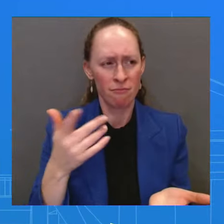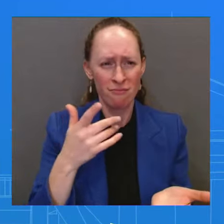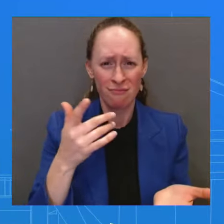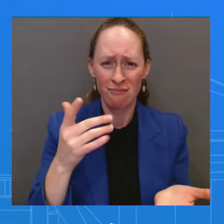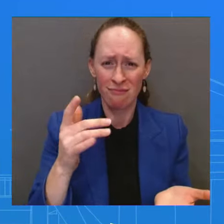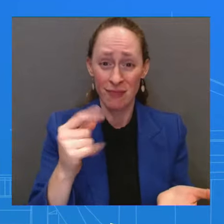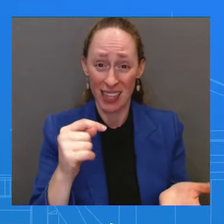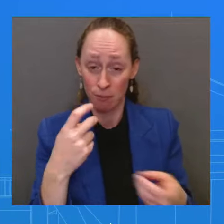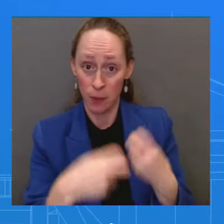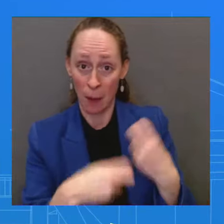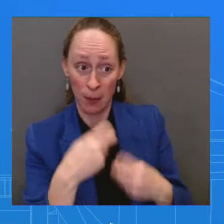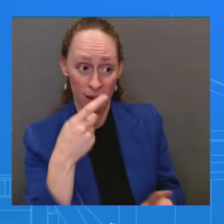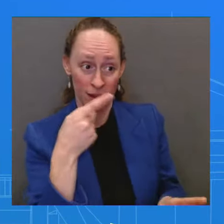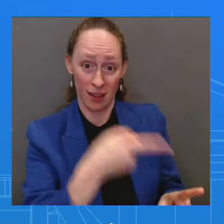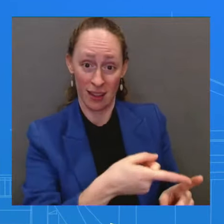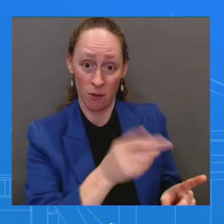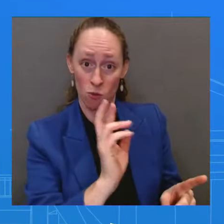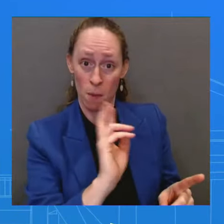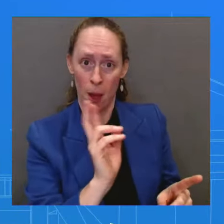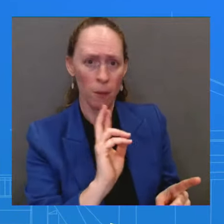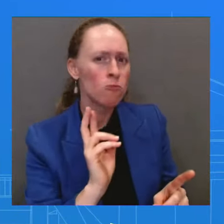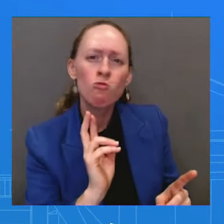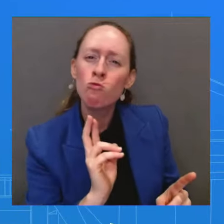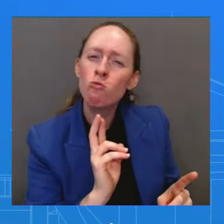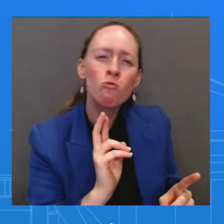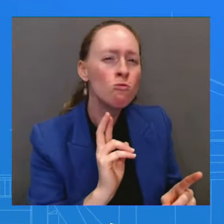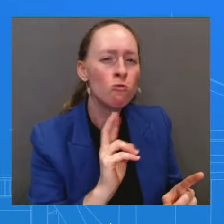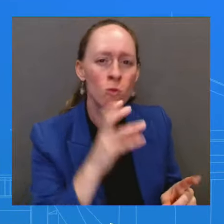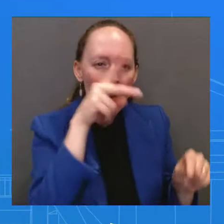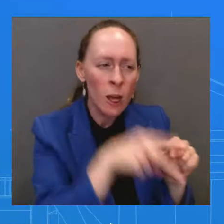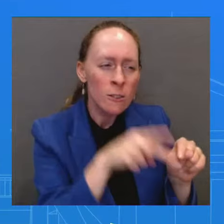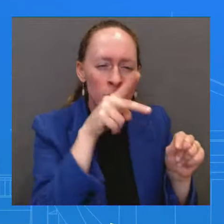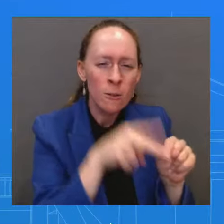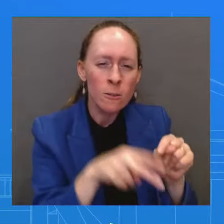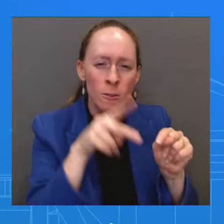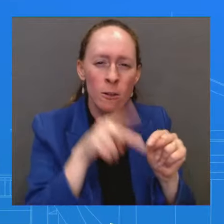That's what they have said that they want to do. Let's not forget, the President just recently requested